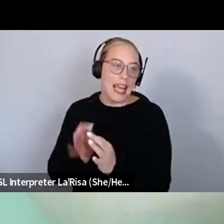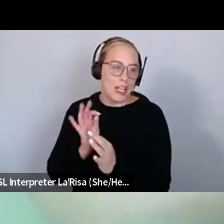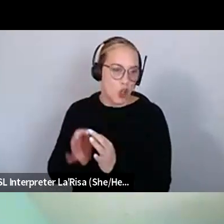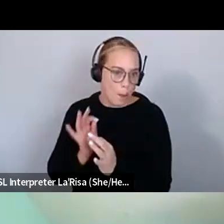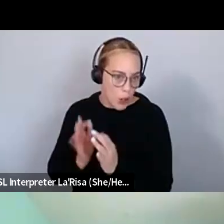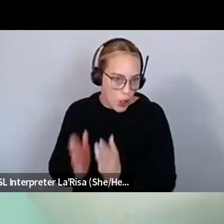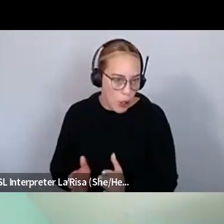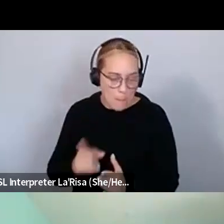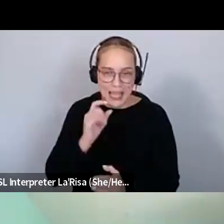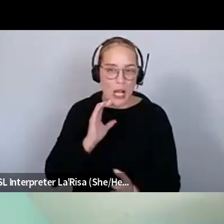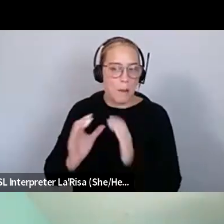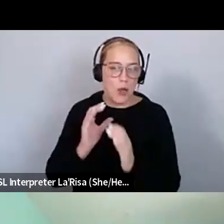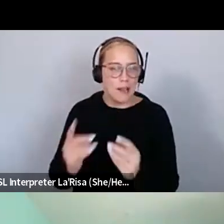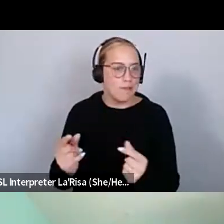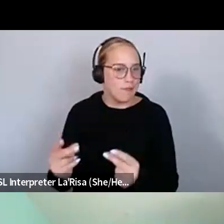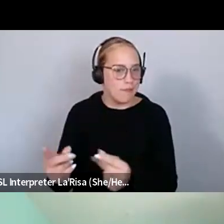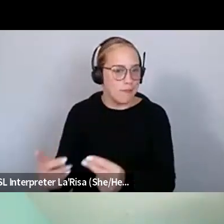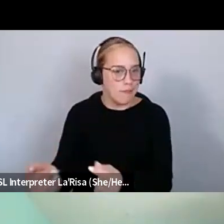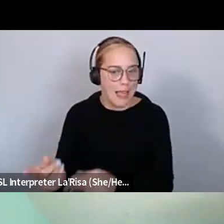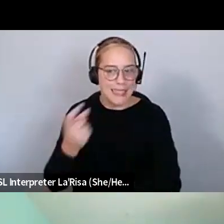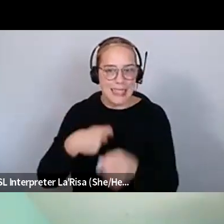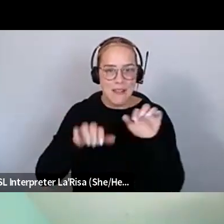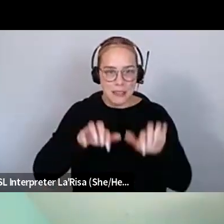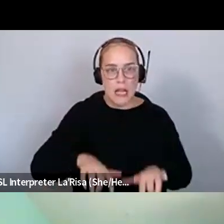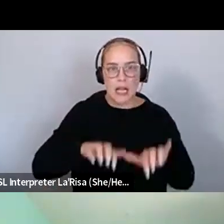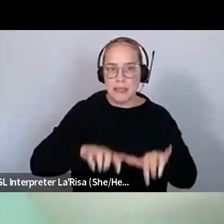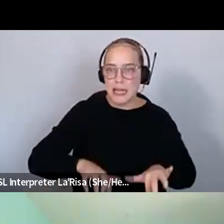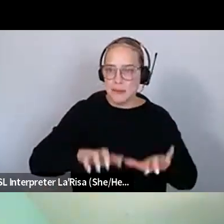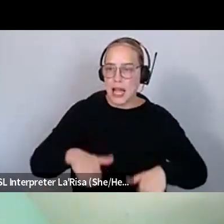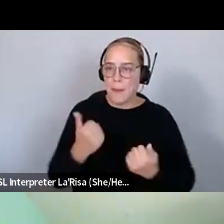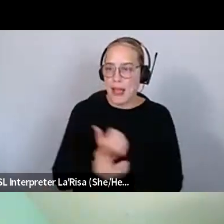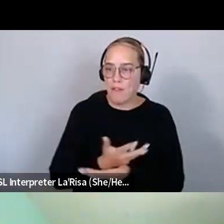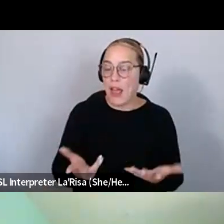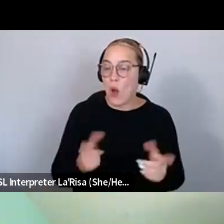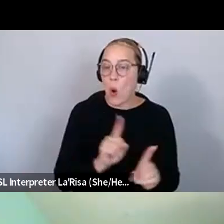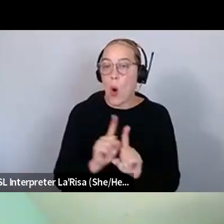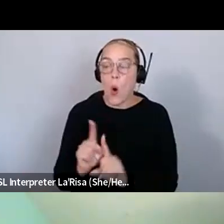lesser used option because people who do use sign language very much prefer